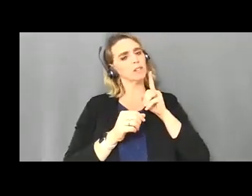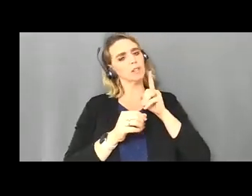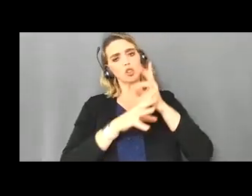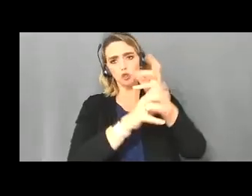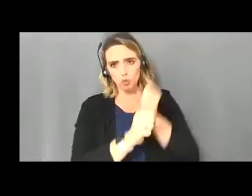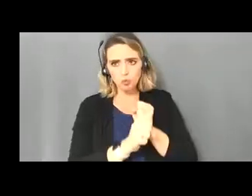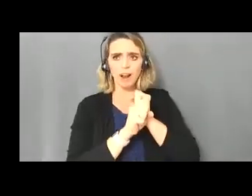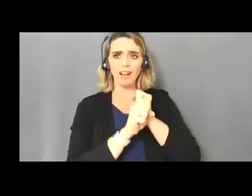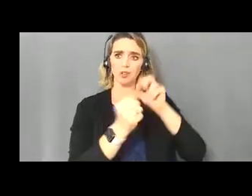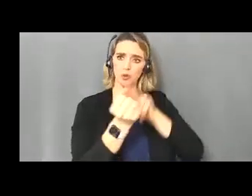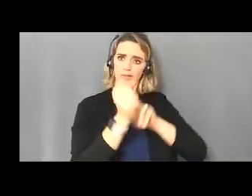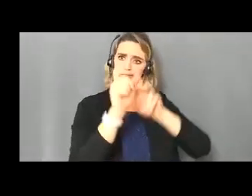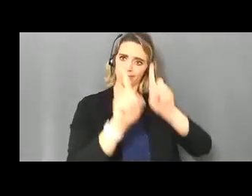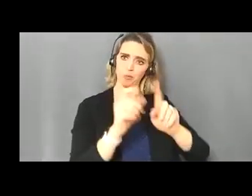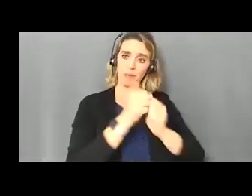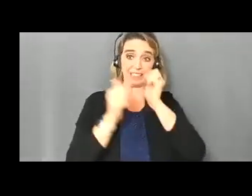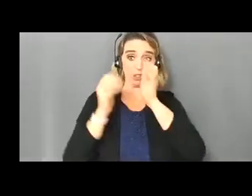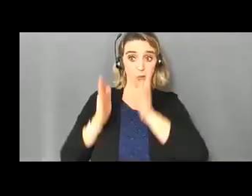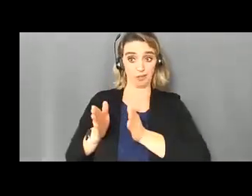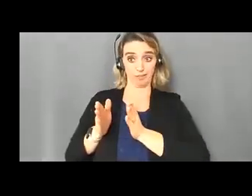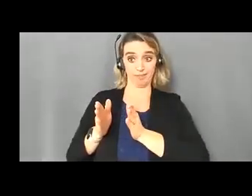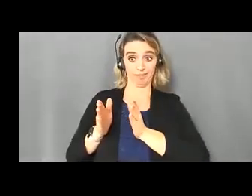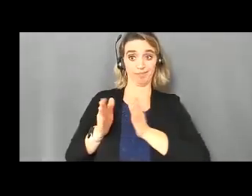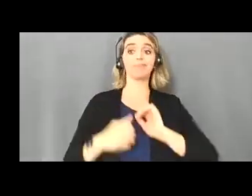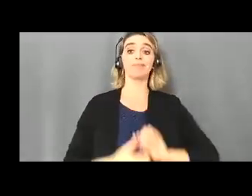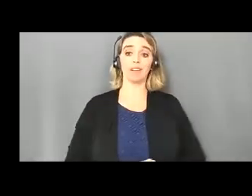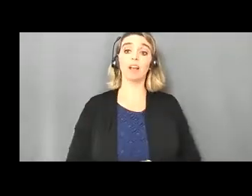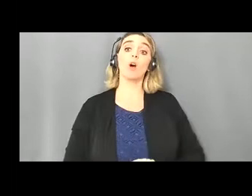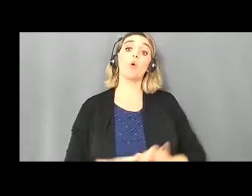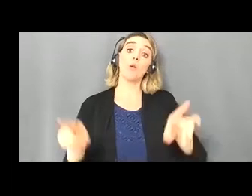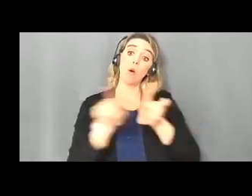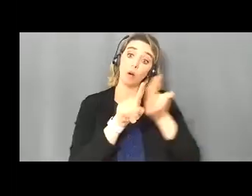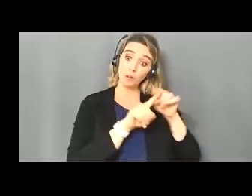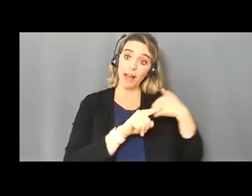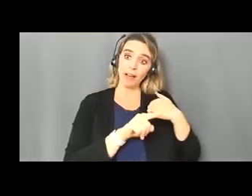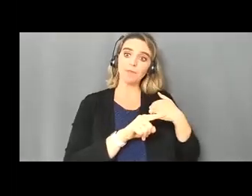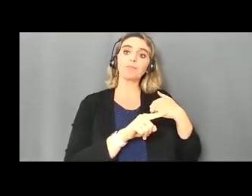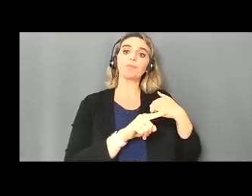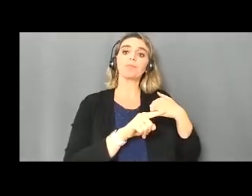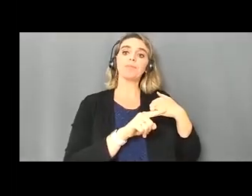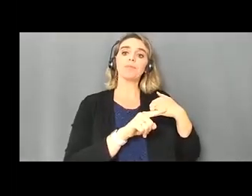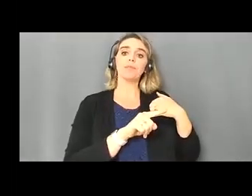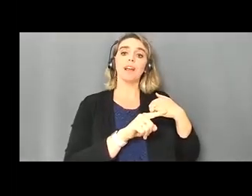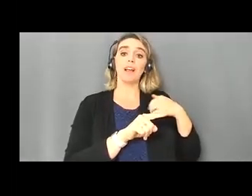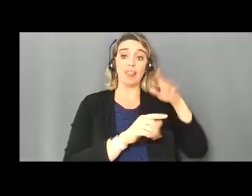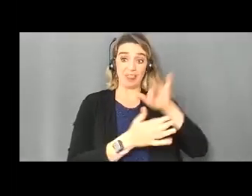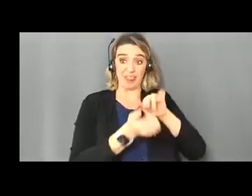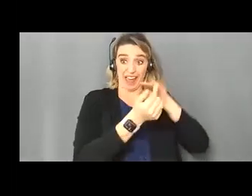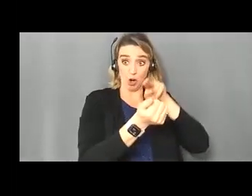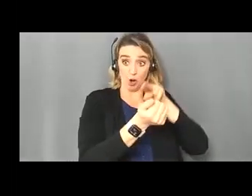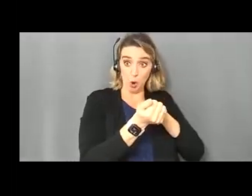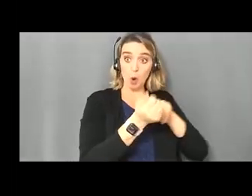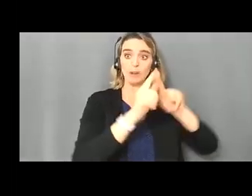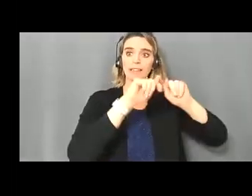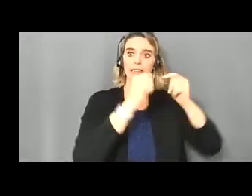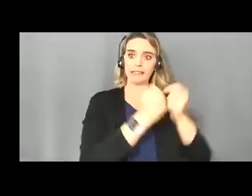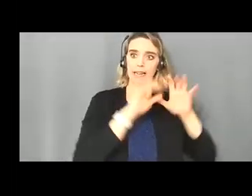Now, bolstering up that nurse ally, we have a dedicated clinical team around the nurse. And that team's made up of physicians,